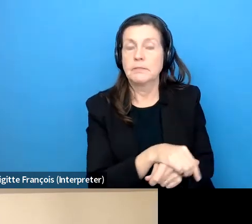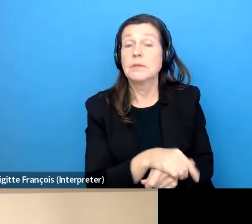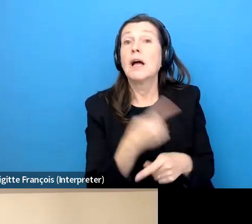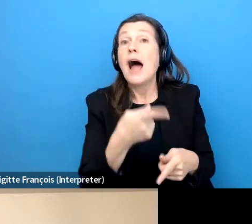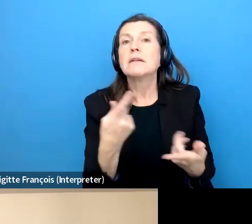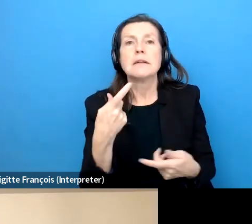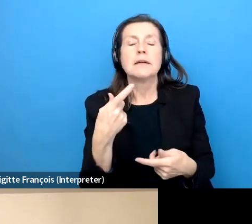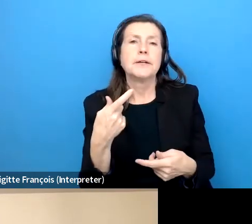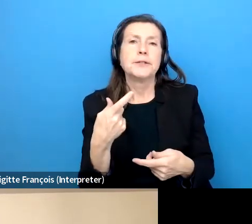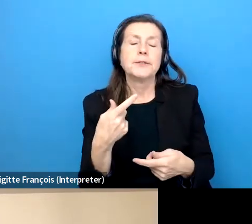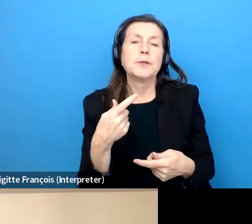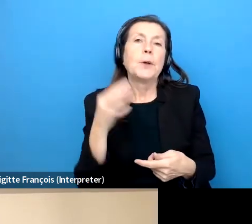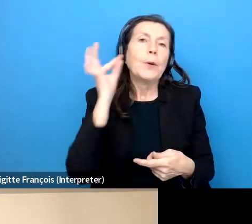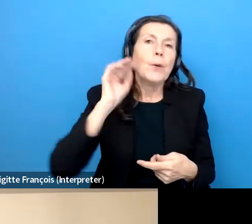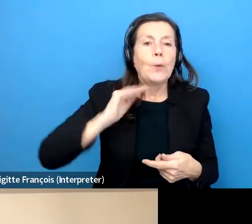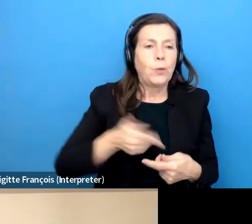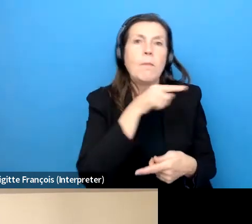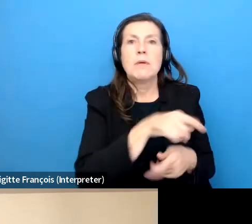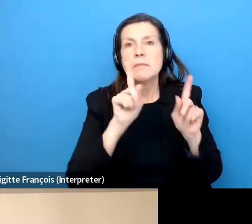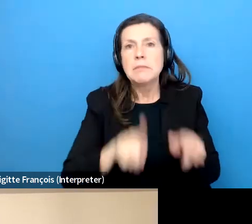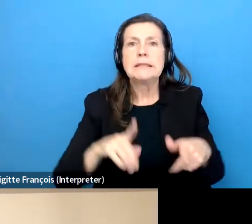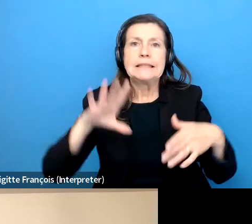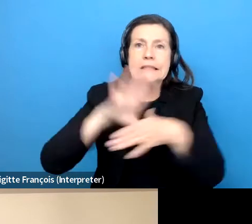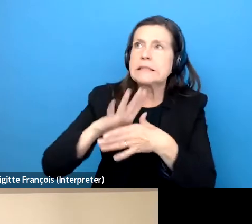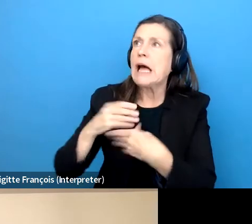as gender-based violence against women